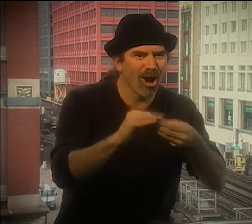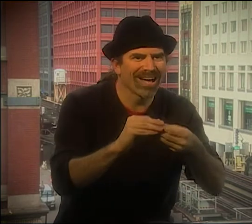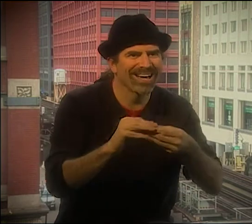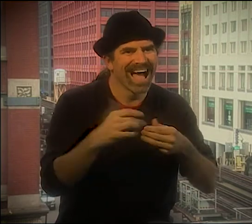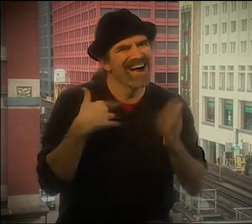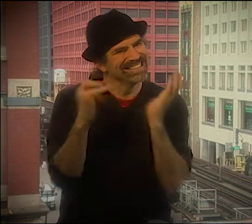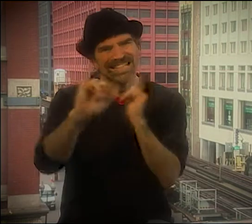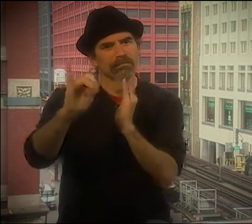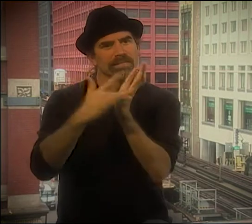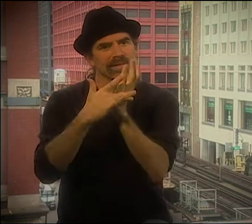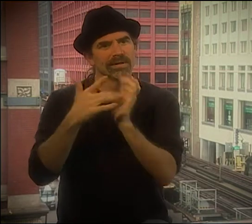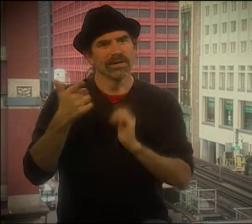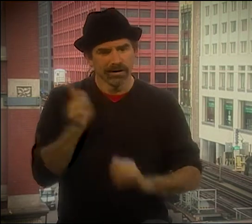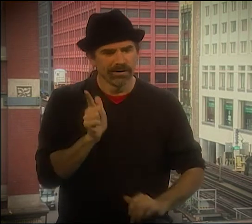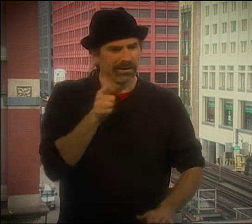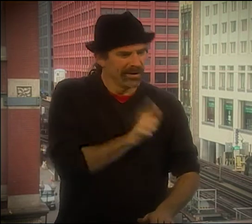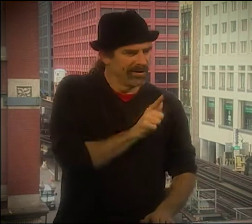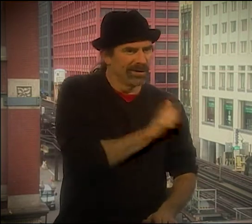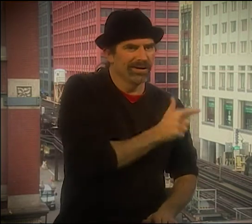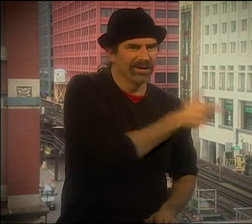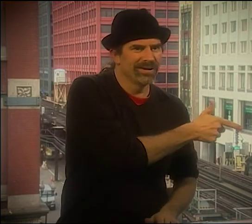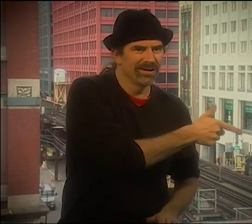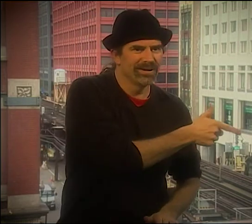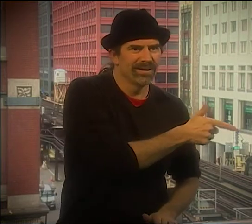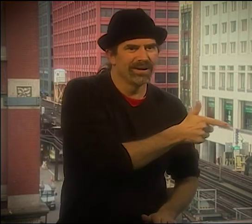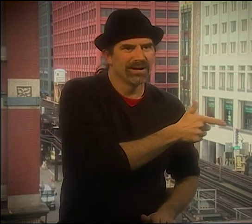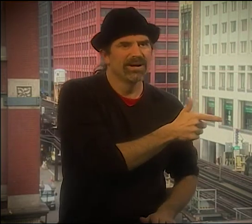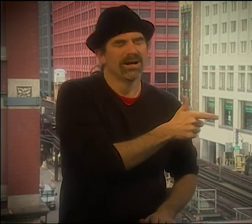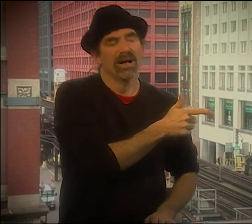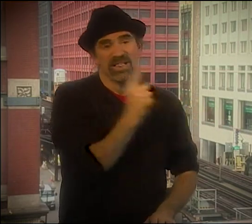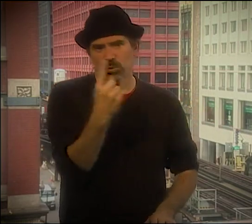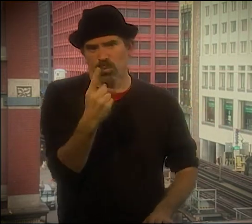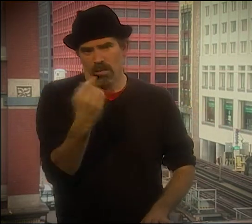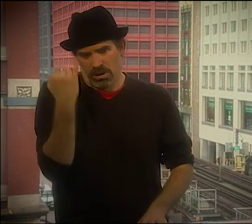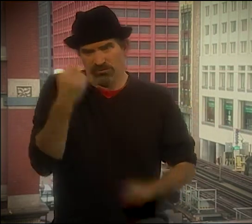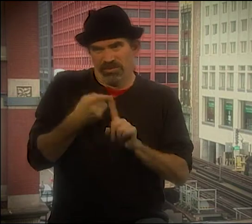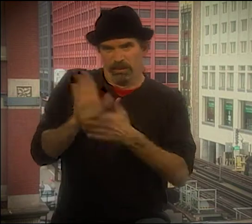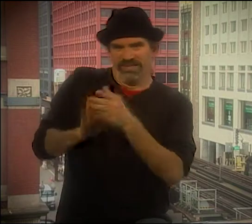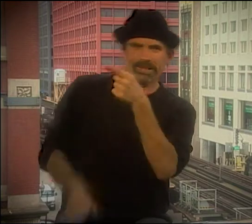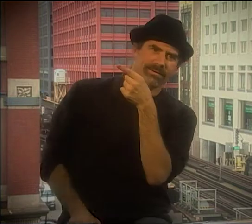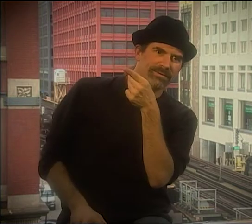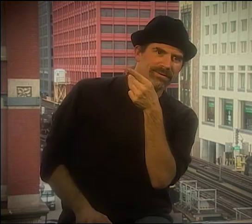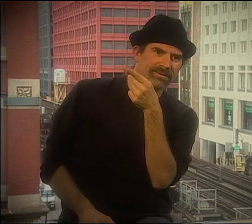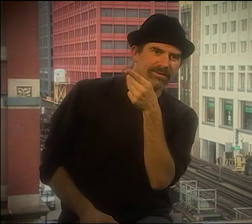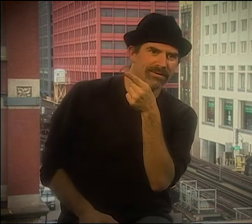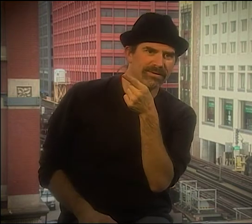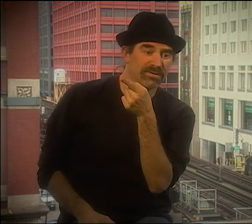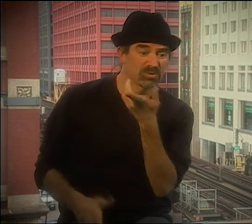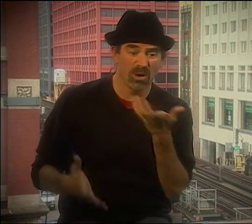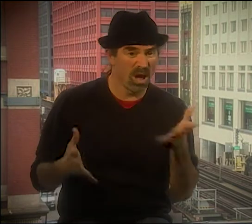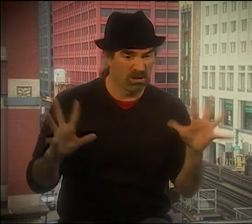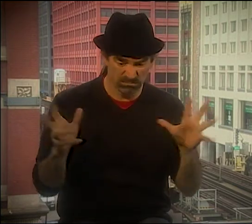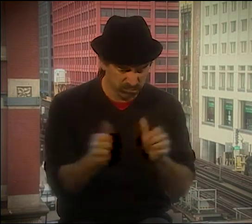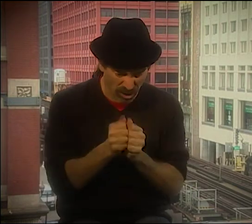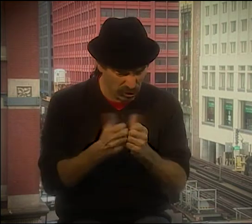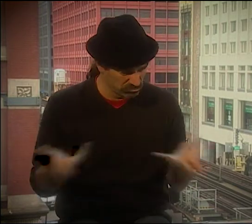FOUND THIS BOX AND THEY LOOK UP TO THE BOY WHO'S CALLING THESE SPIRITS TO COME OUT AND TO TELL THEIR PART OF THE STORIES.